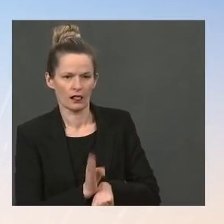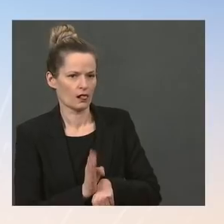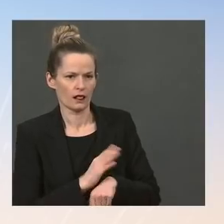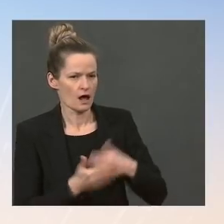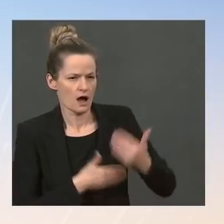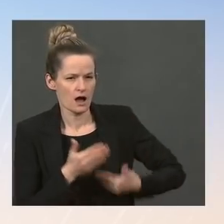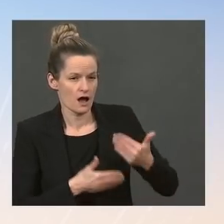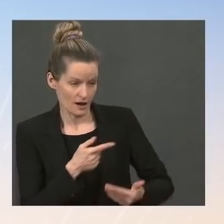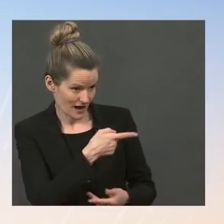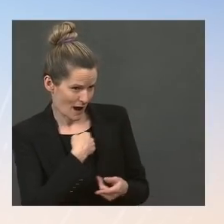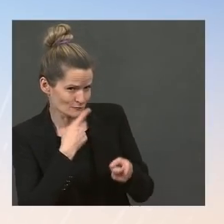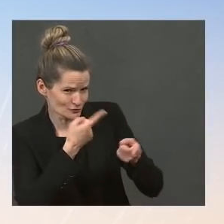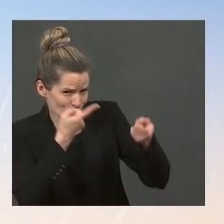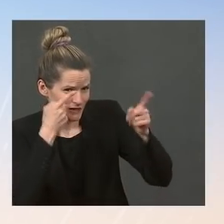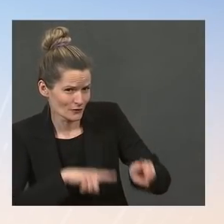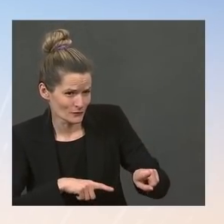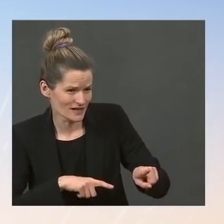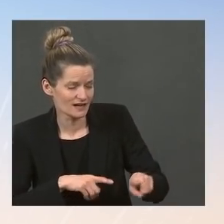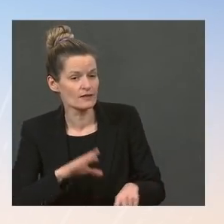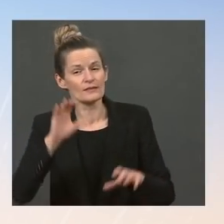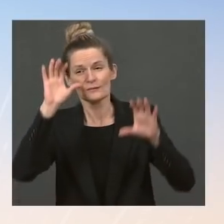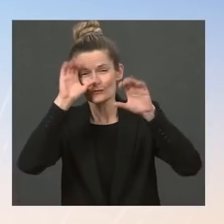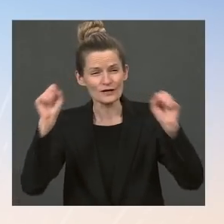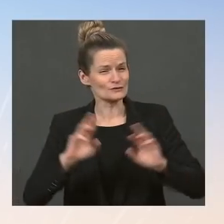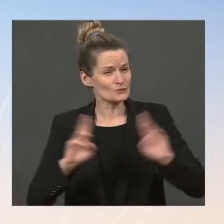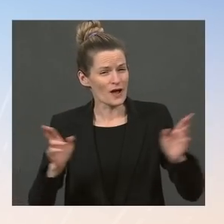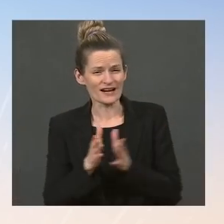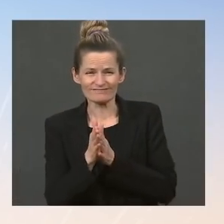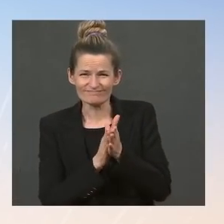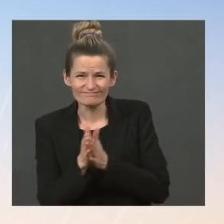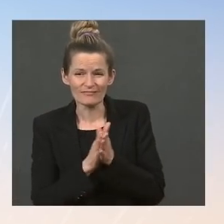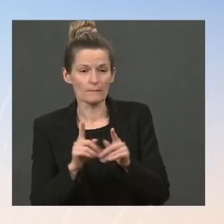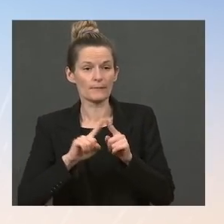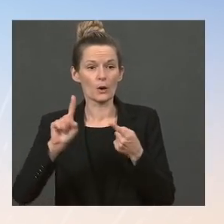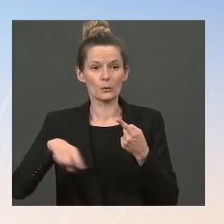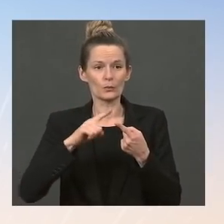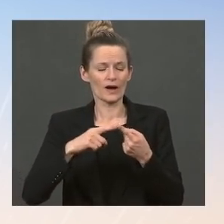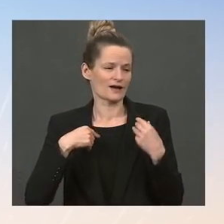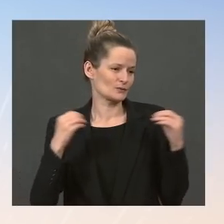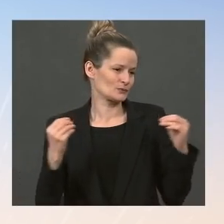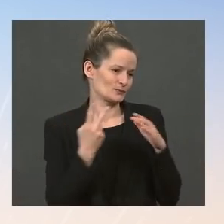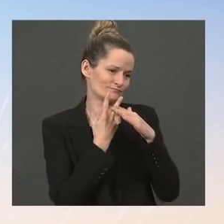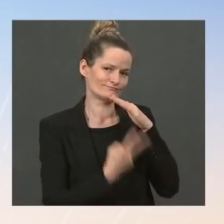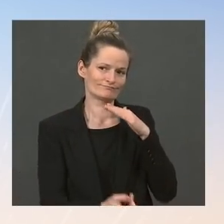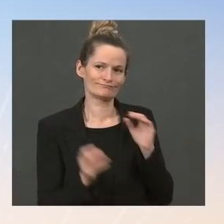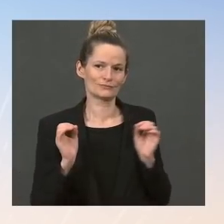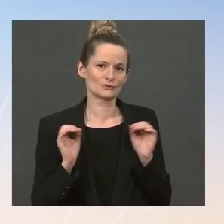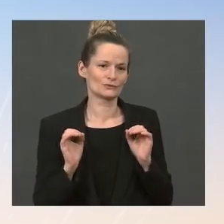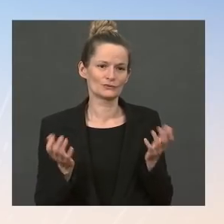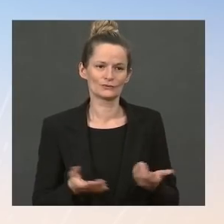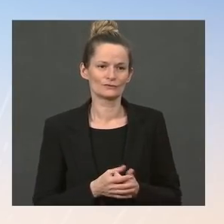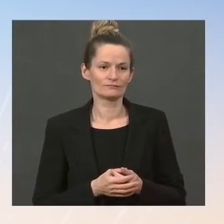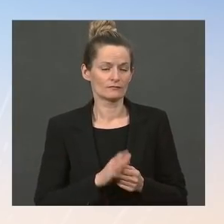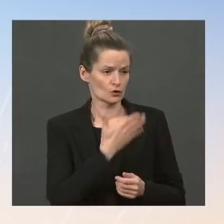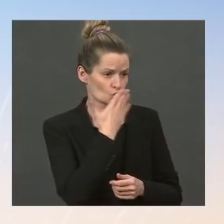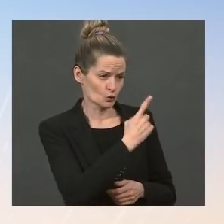I don't have any predictions of what the timeline will be and understand, certainly, the question. Go ahead. The Press: Thanks, Jen. The Press: A federal judge just ruled that --